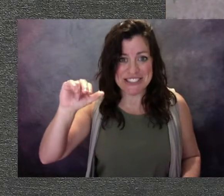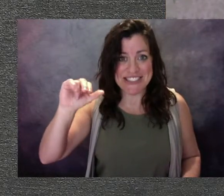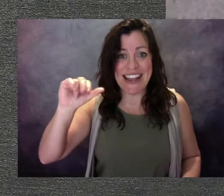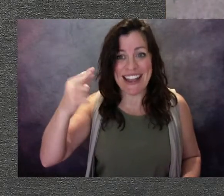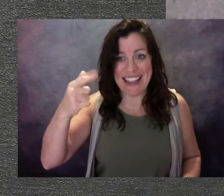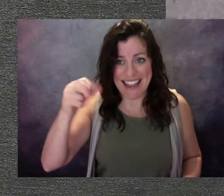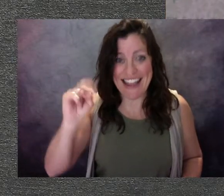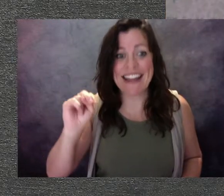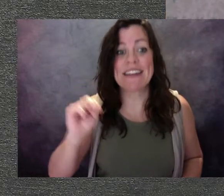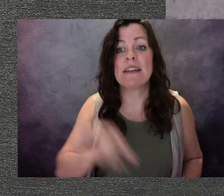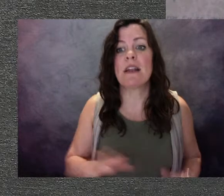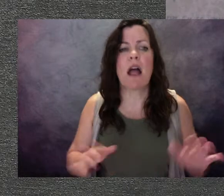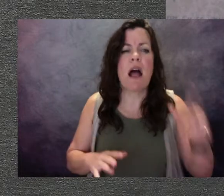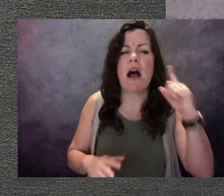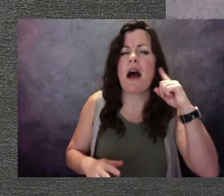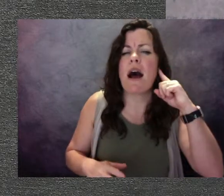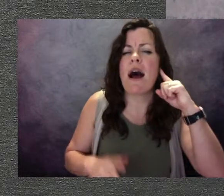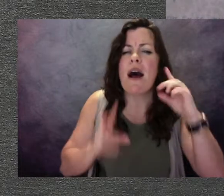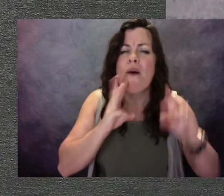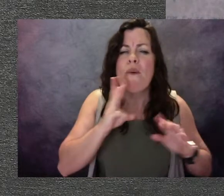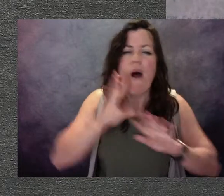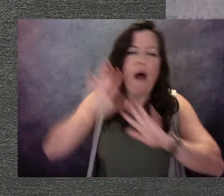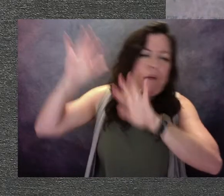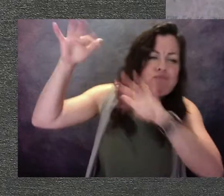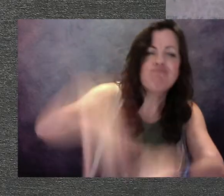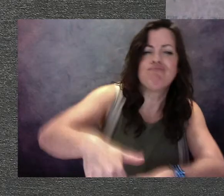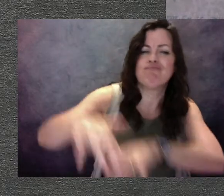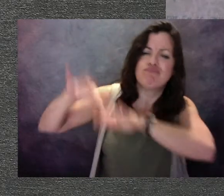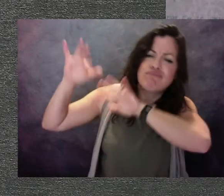listening to the roaring waterfall of Lake Erie.